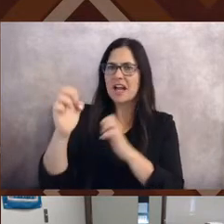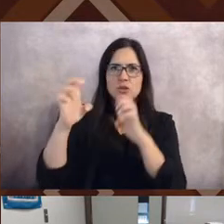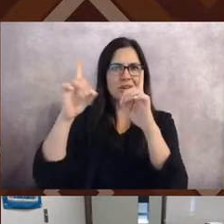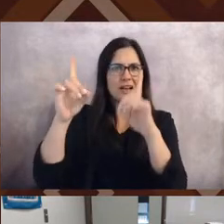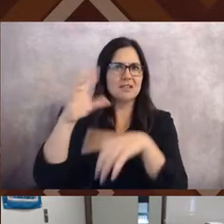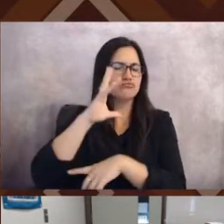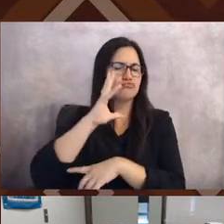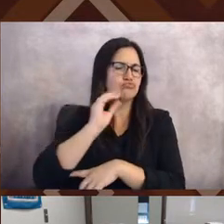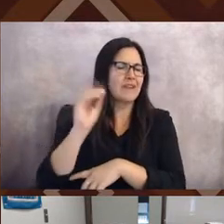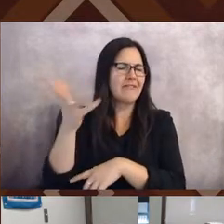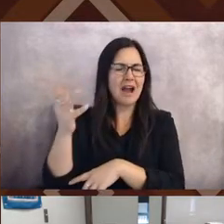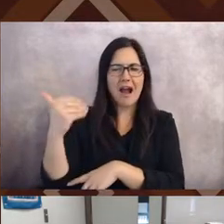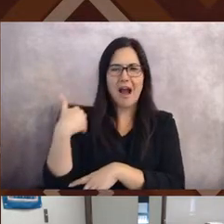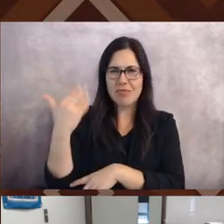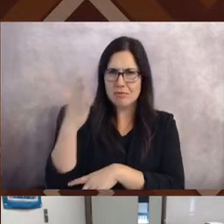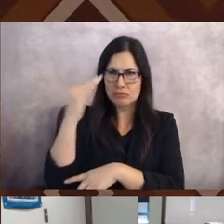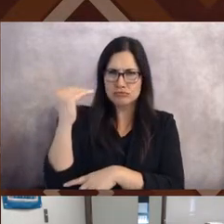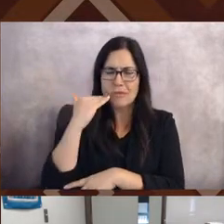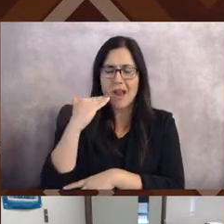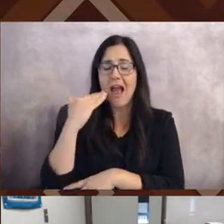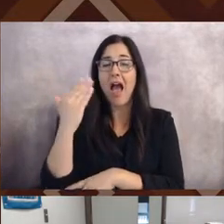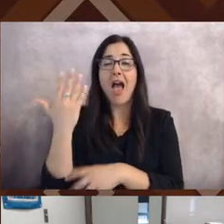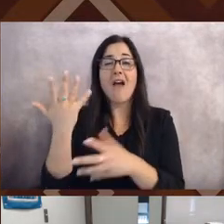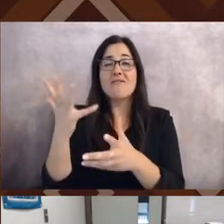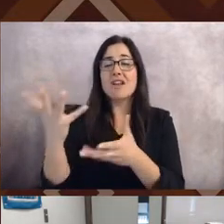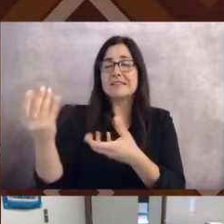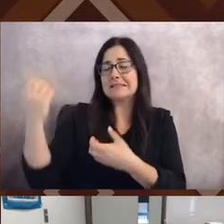And they took everything they had. They then moved to to the US